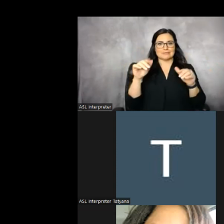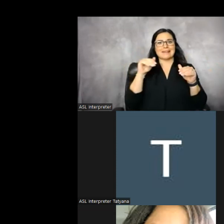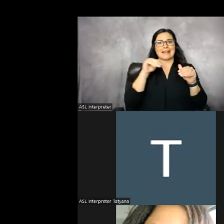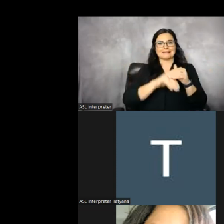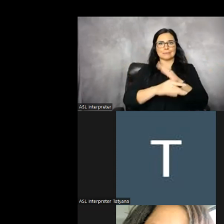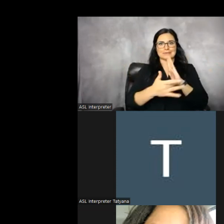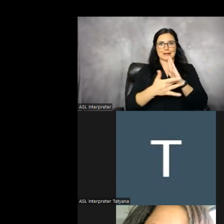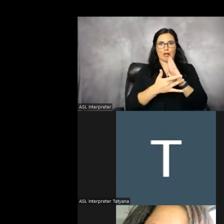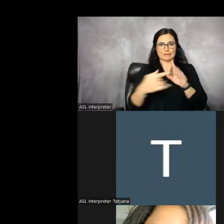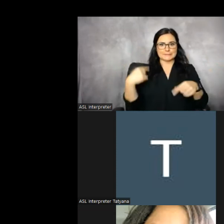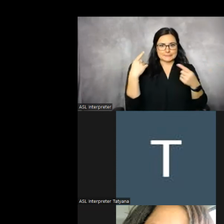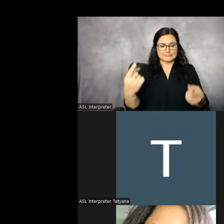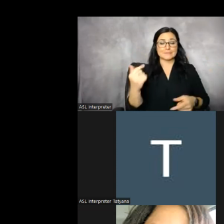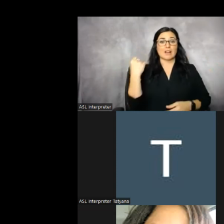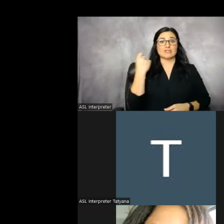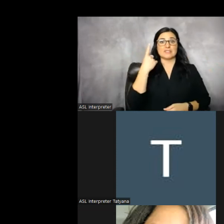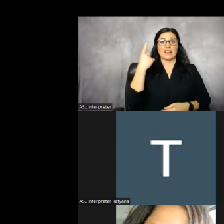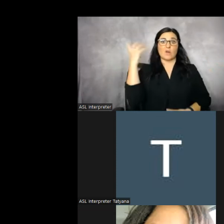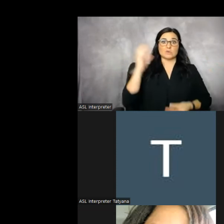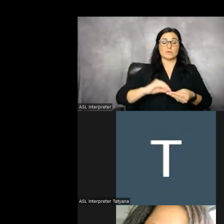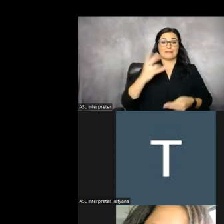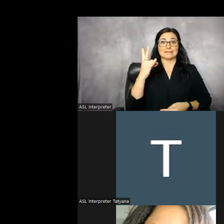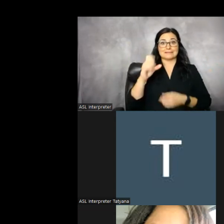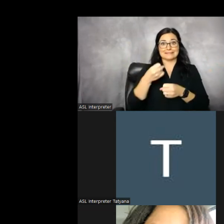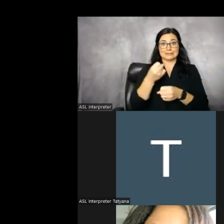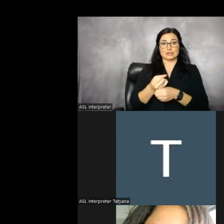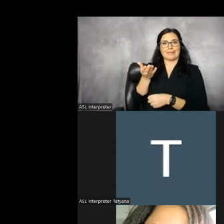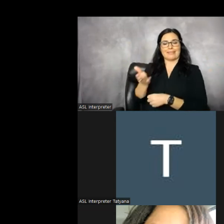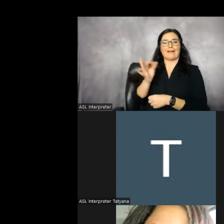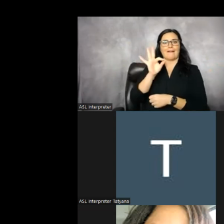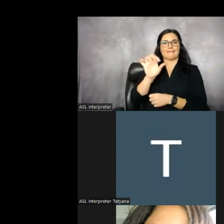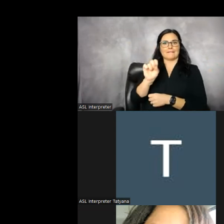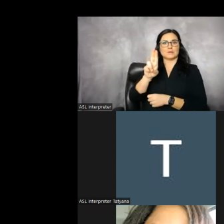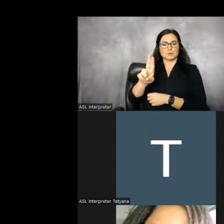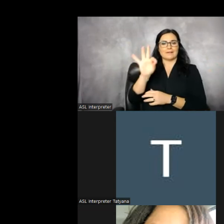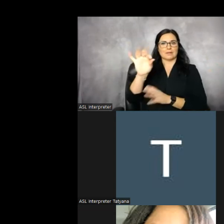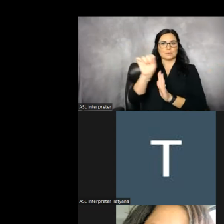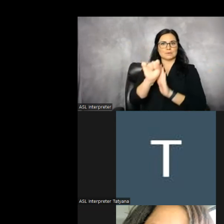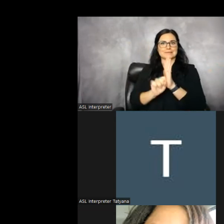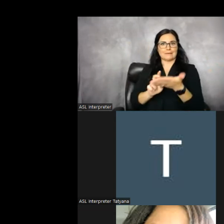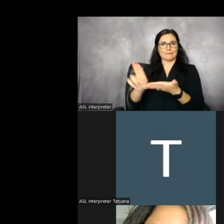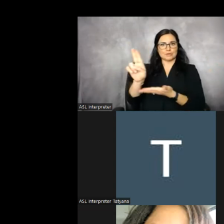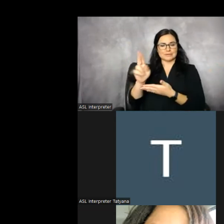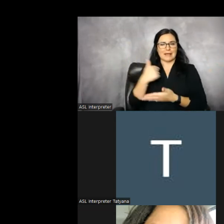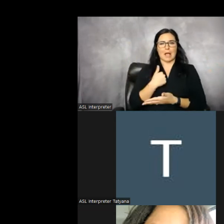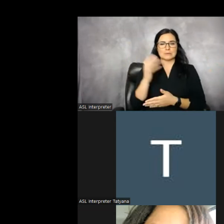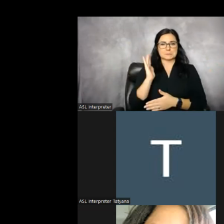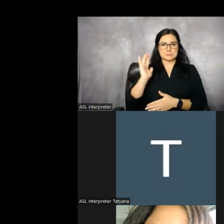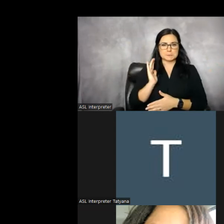I spent 17 years at Fresno State starting out as the IT procurement buyer, and then a manager.